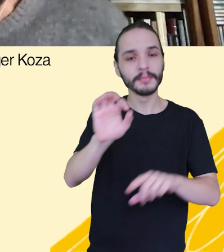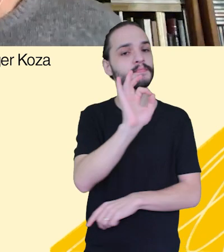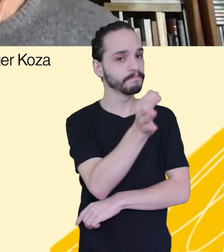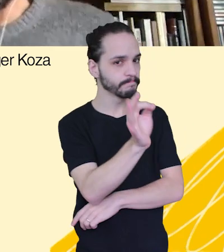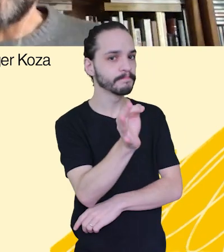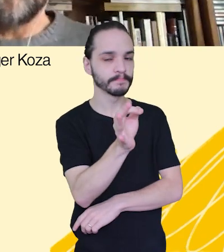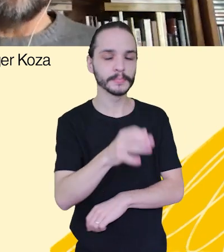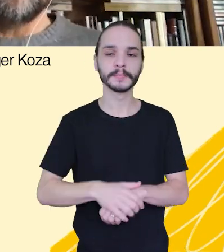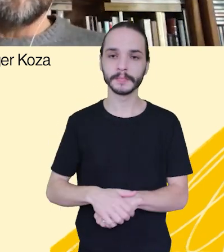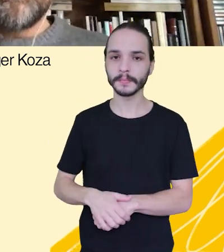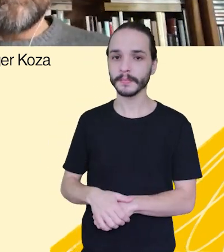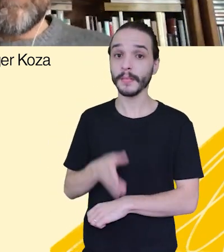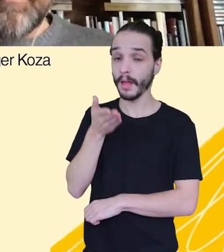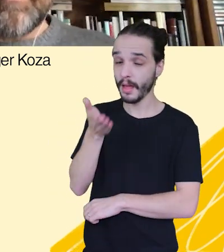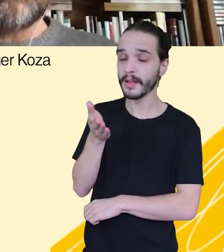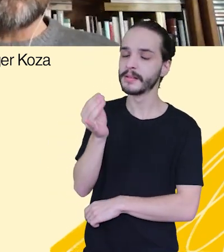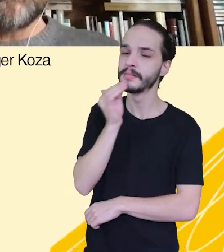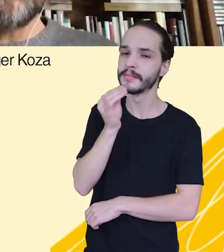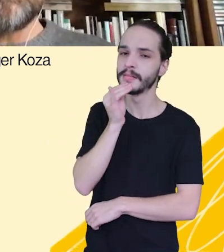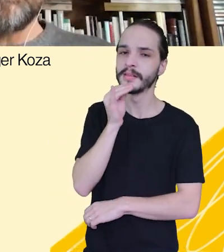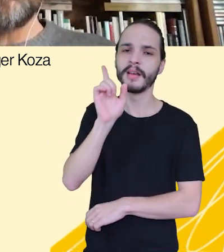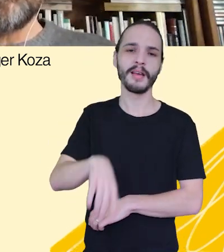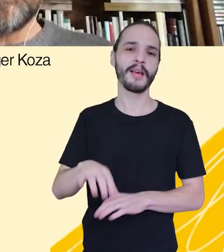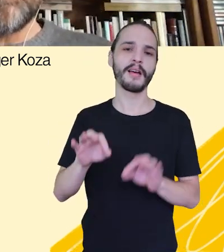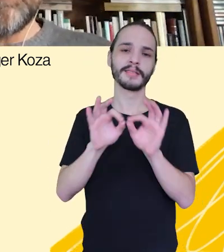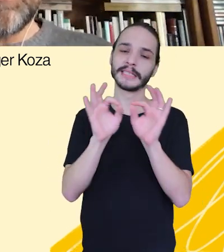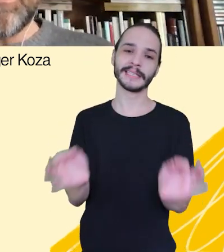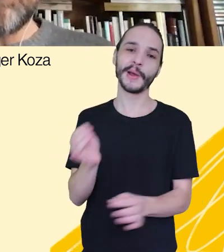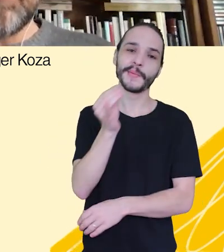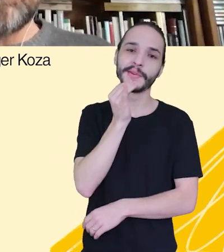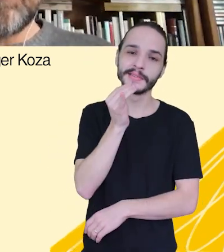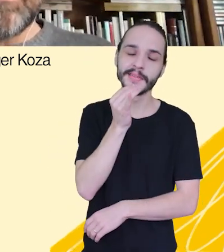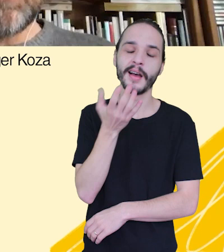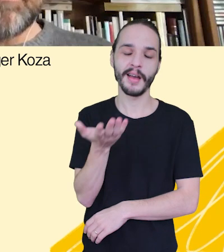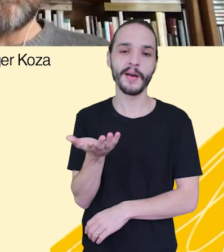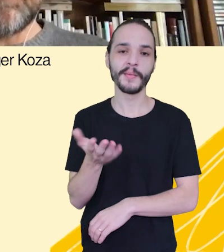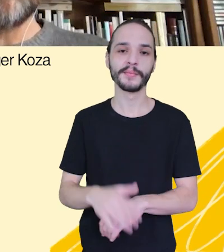Yes, but this is an example which is quite simple.